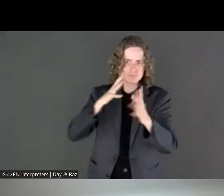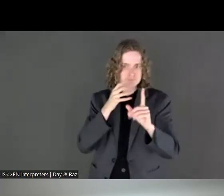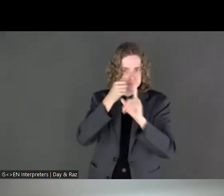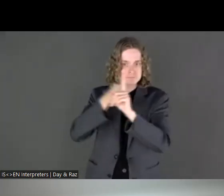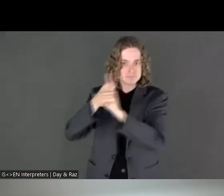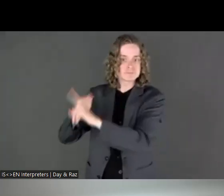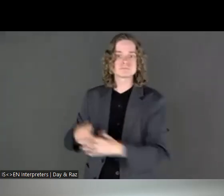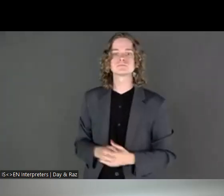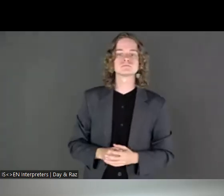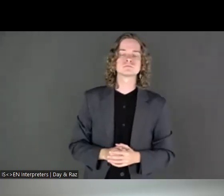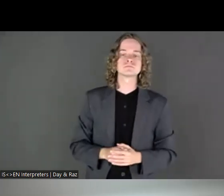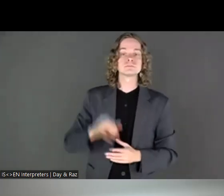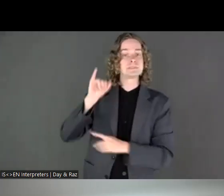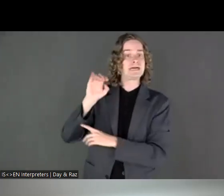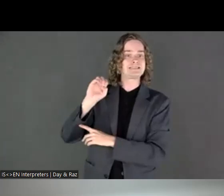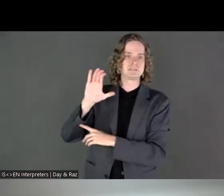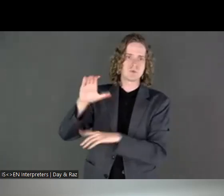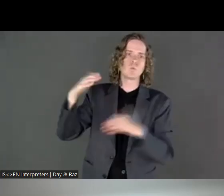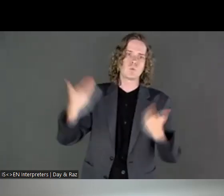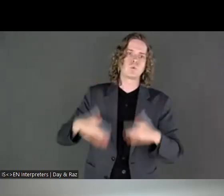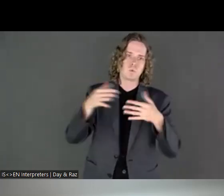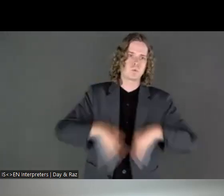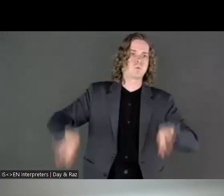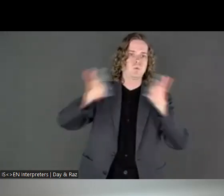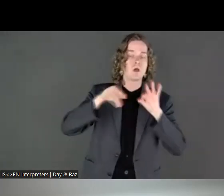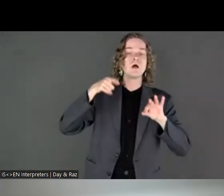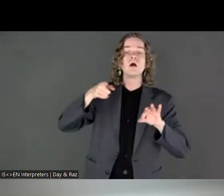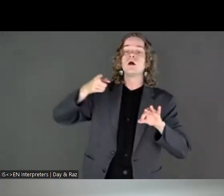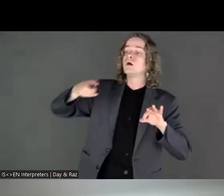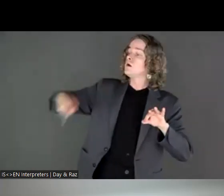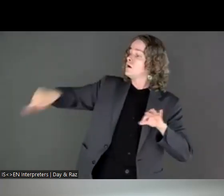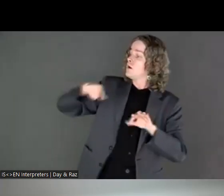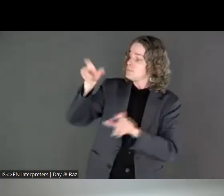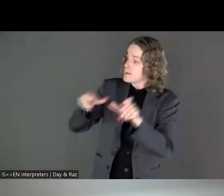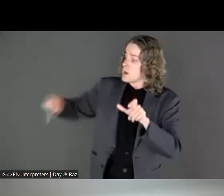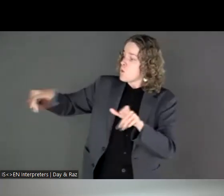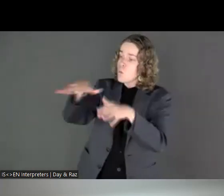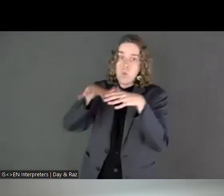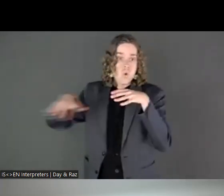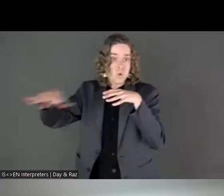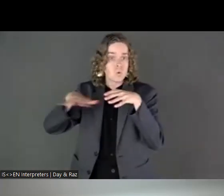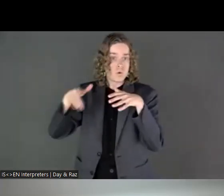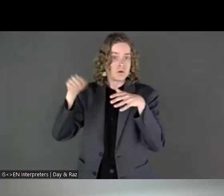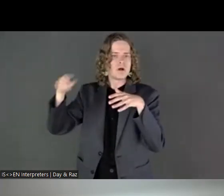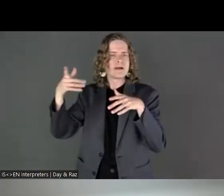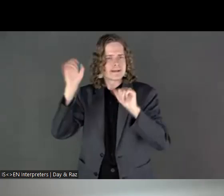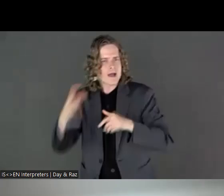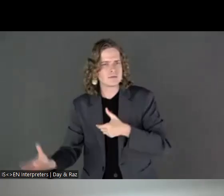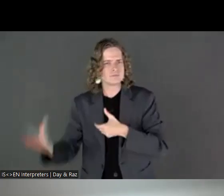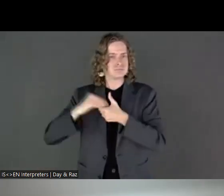advance the participation of local actors in ASC coordination mechanism and to help us in terms